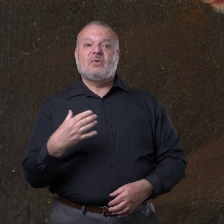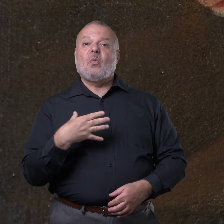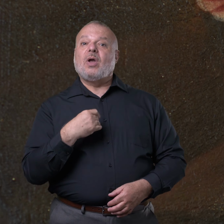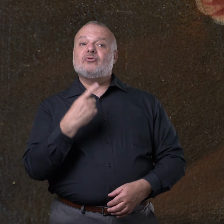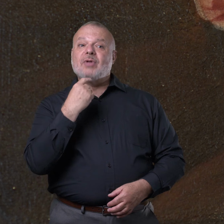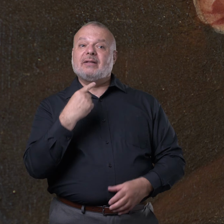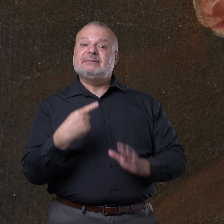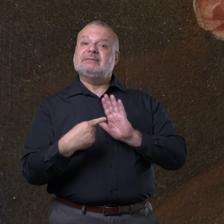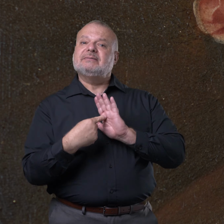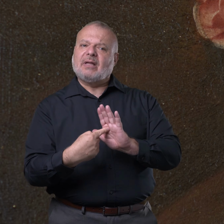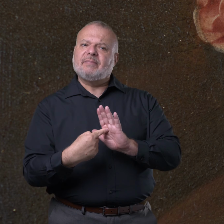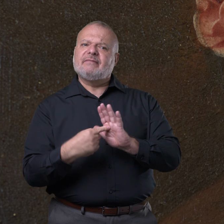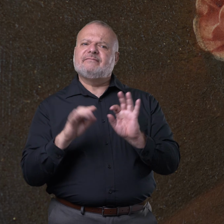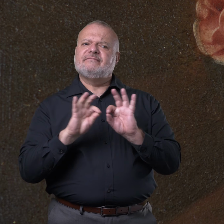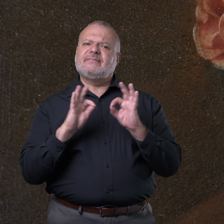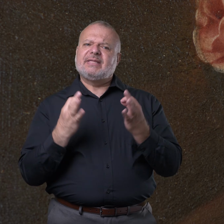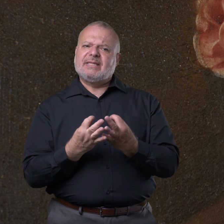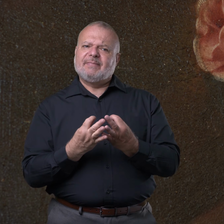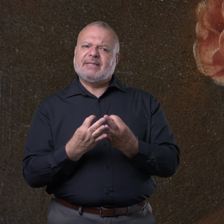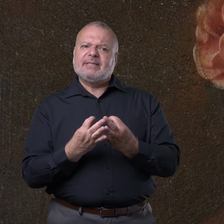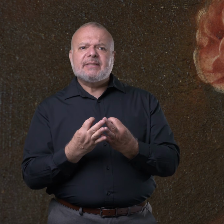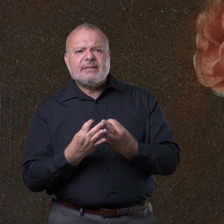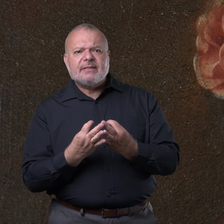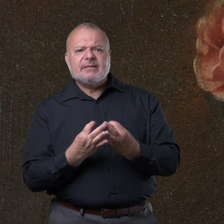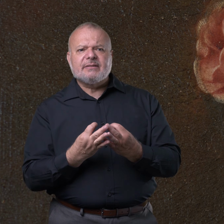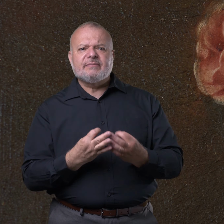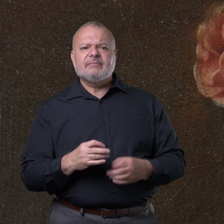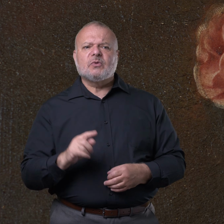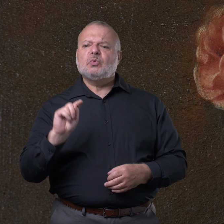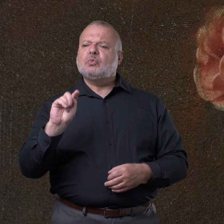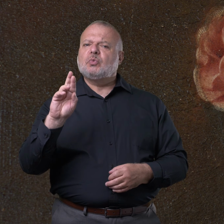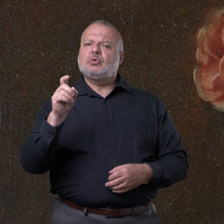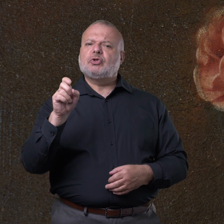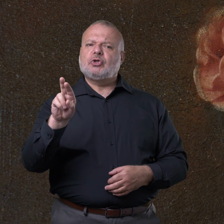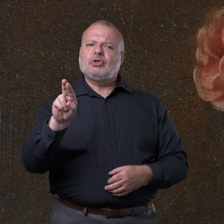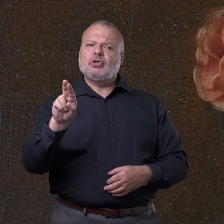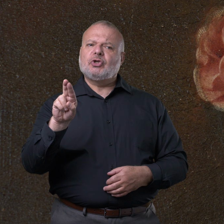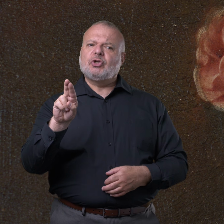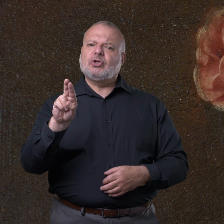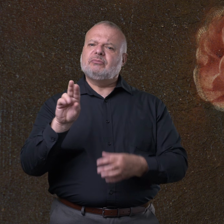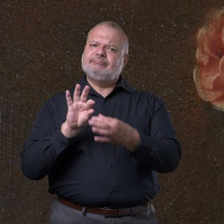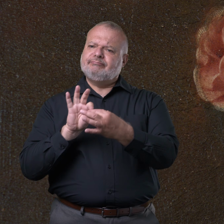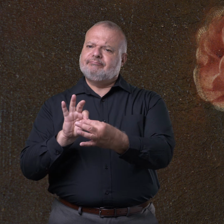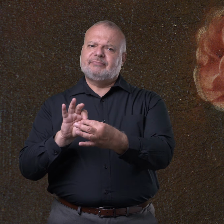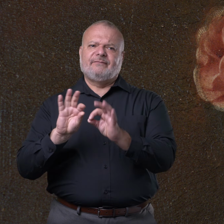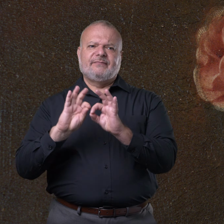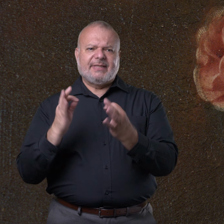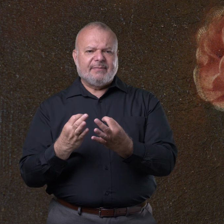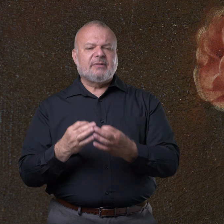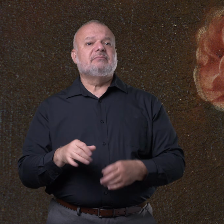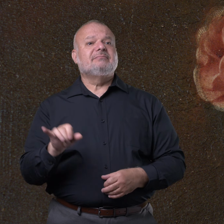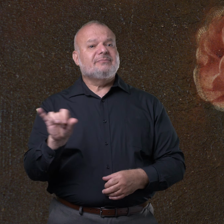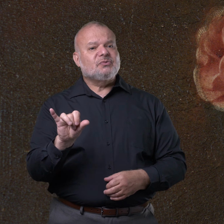a symbol of her family and also traditionally of love.